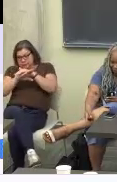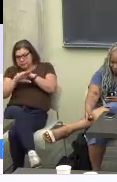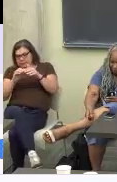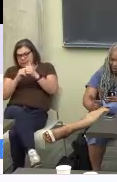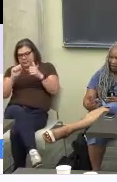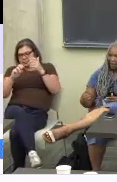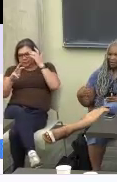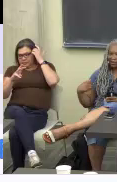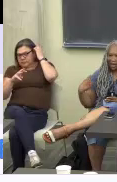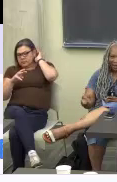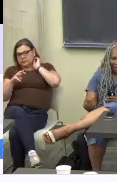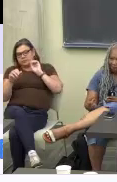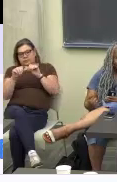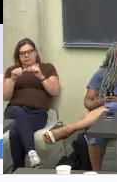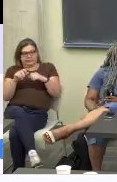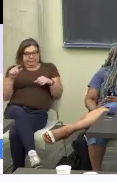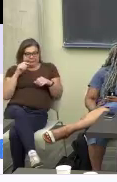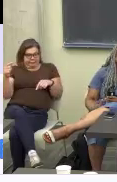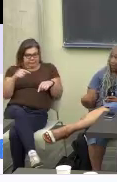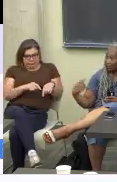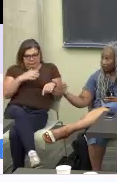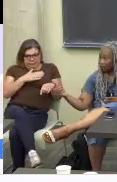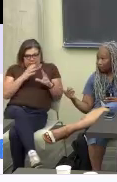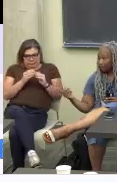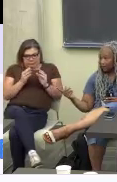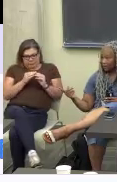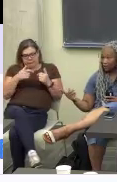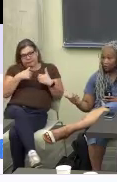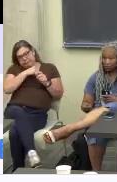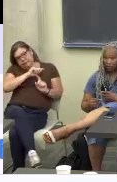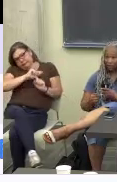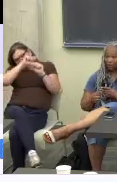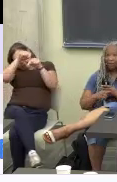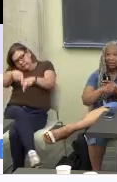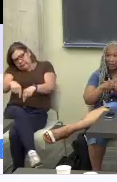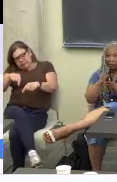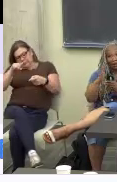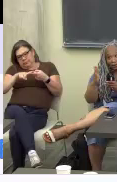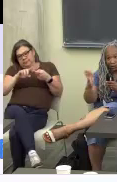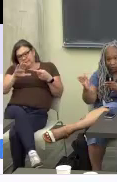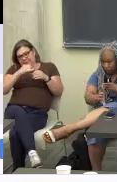realm They're not going to come to my conference. I'm going to need to go to the International